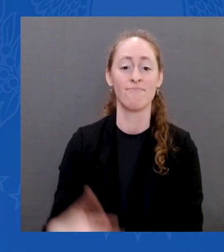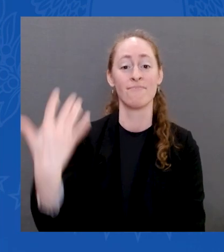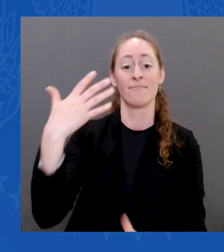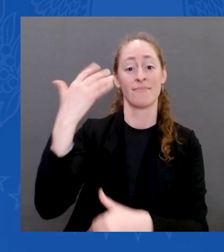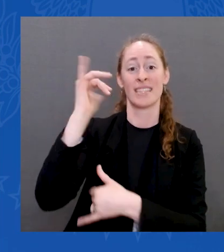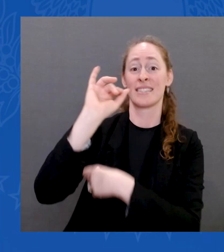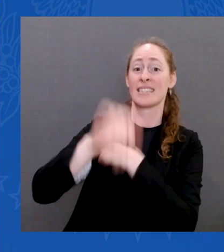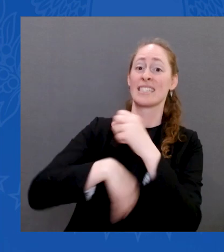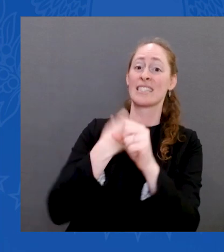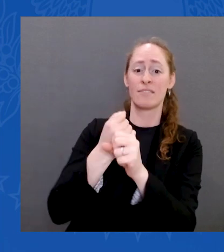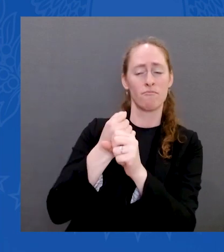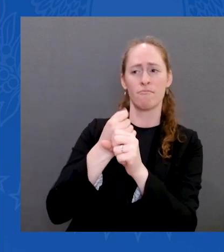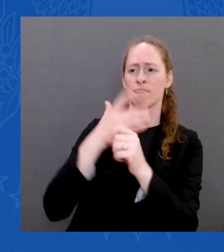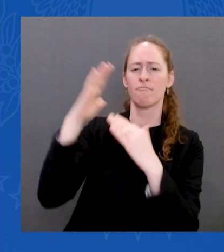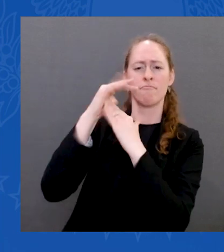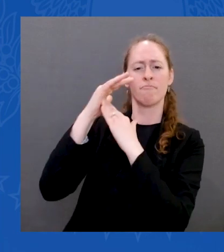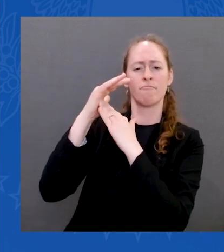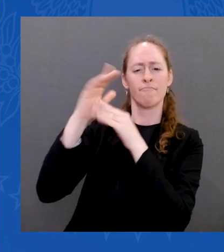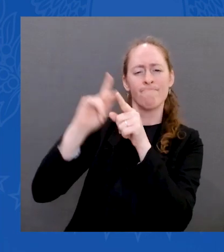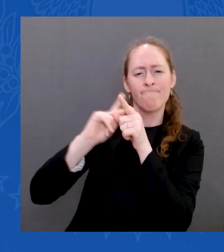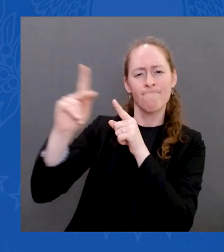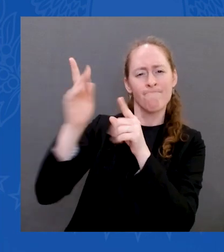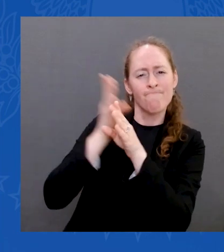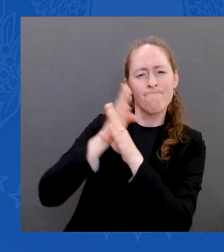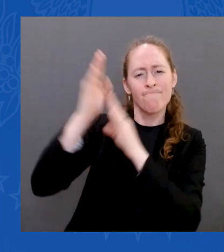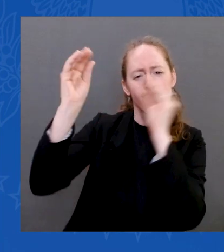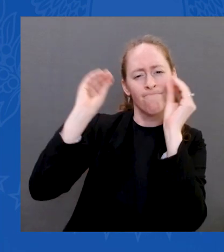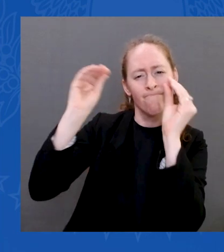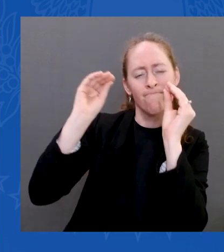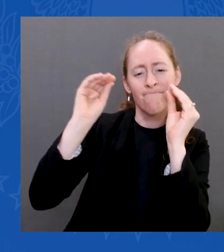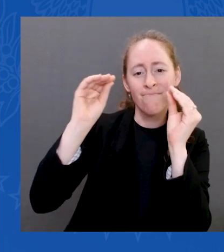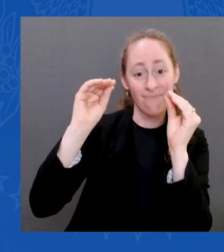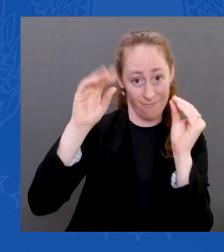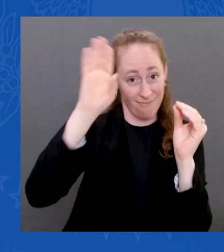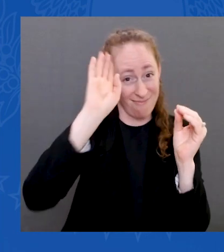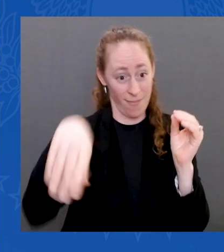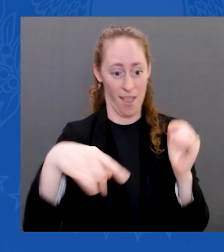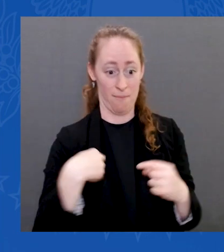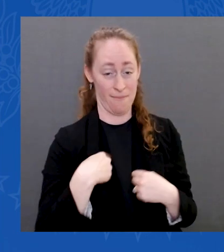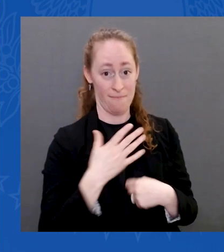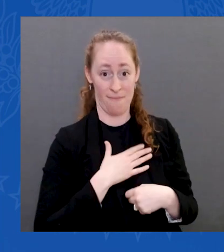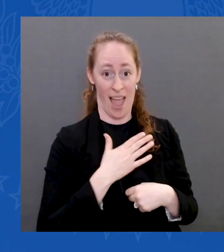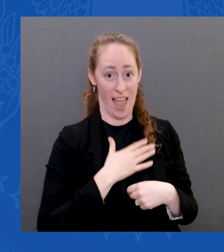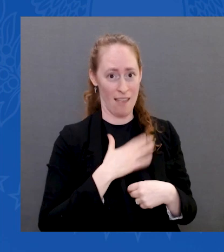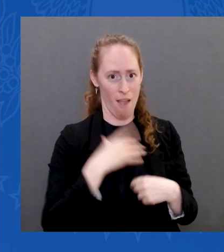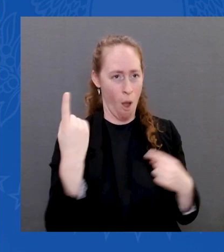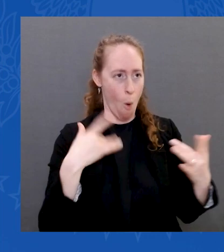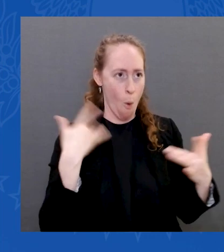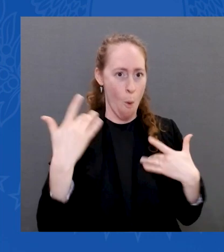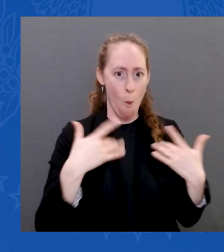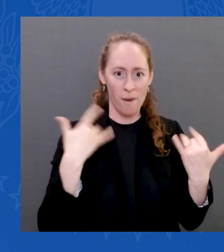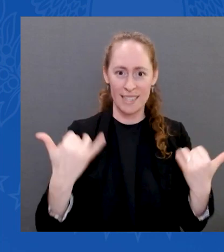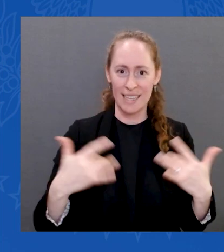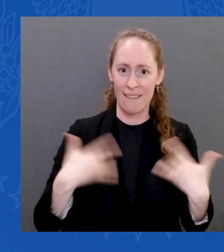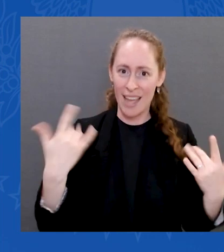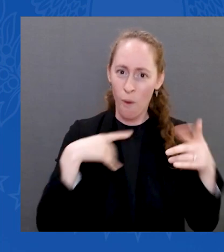I always looked forward to hearing about this event. Today I may be the secretary of education, but as you could tell by the smile on my face.